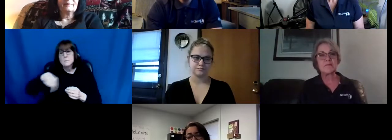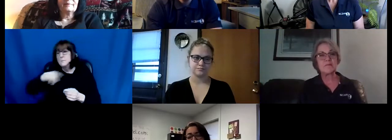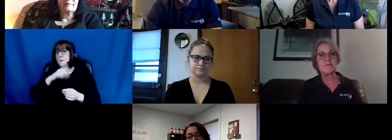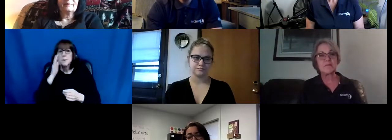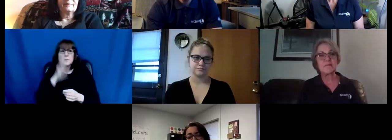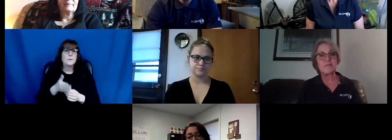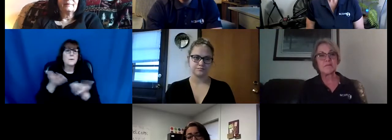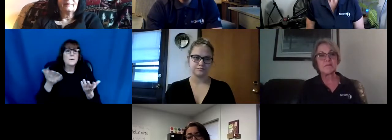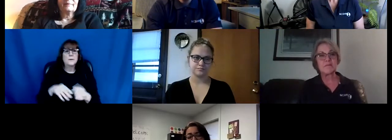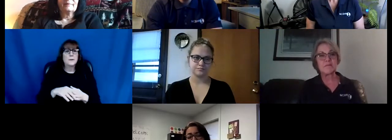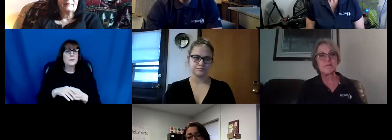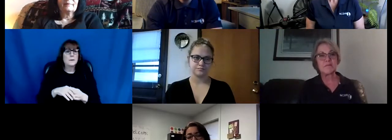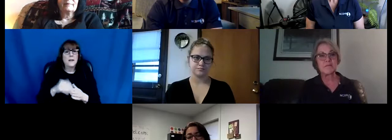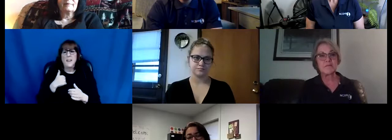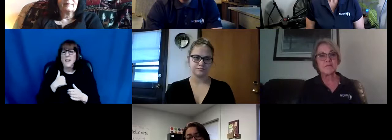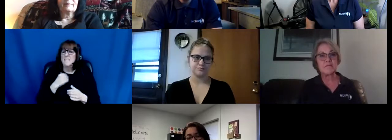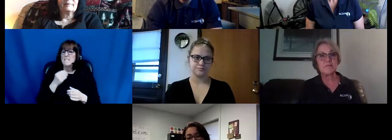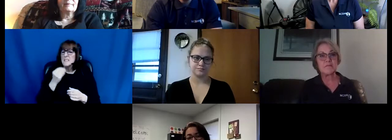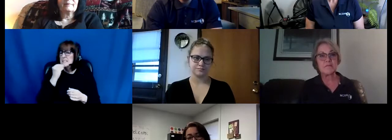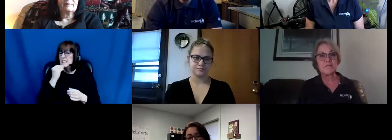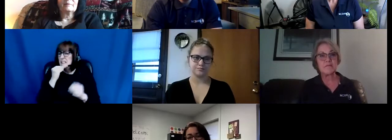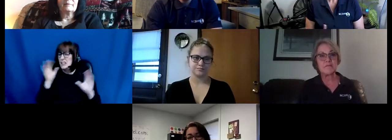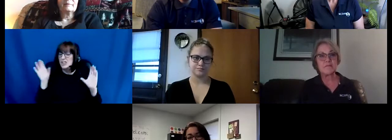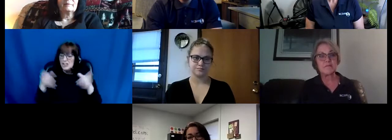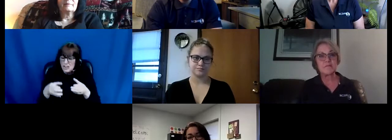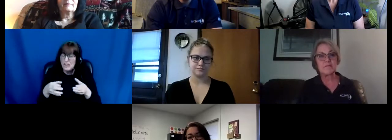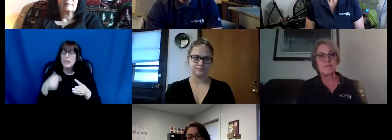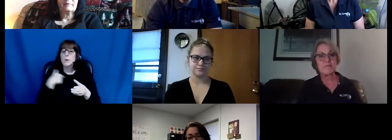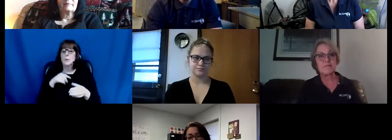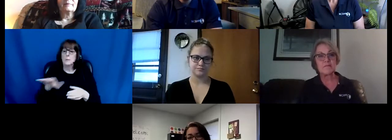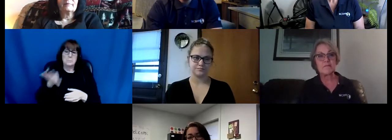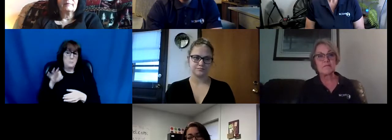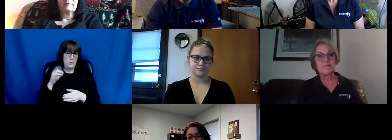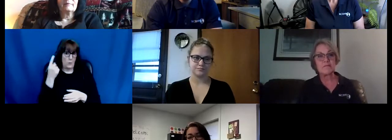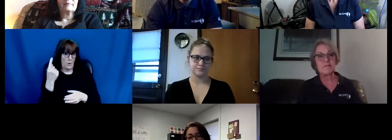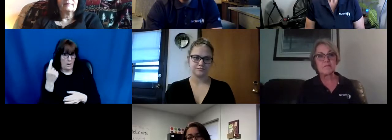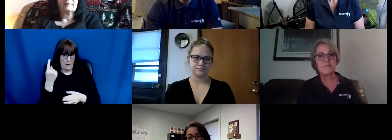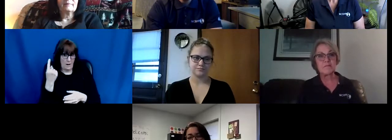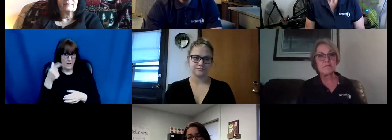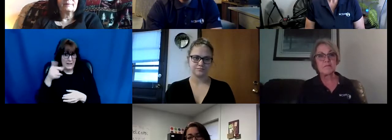Christmas eve dinner and then we all got to pick one present from under the tree that we wanted to